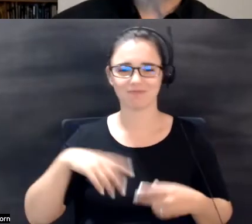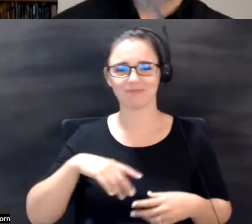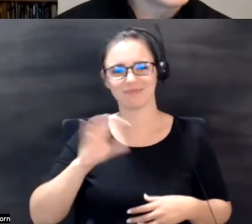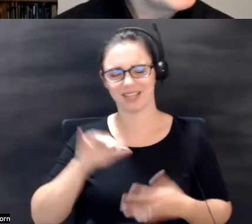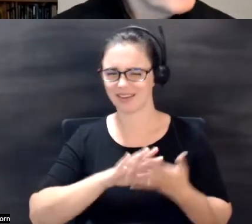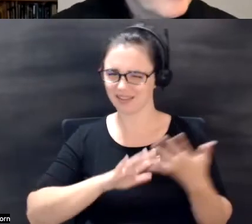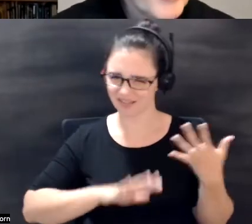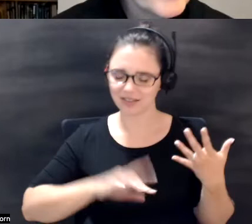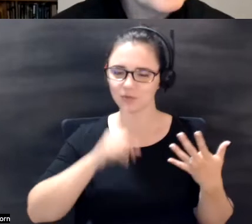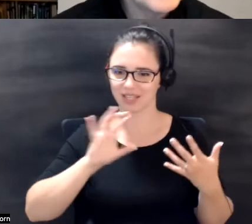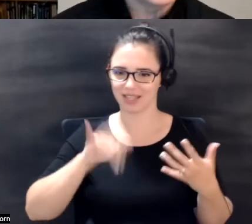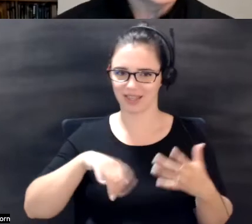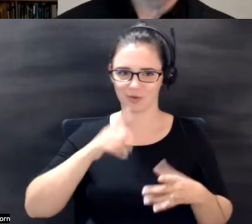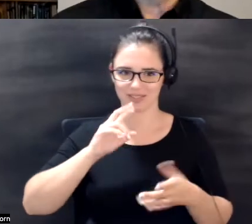must have been very deliberate on your part. Was it?